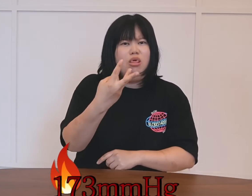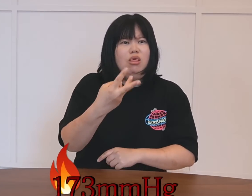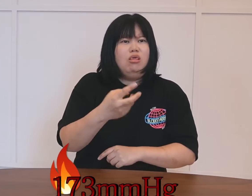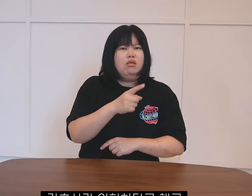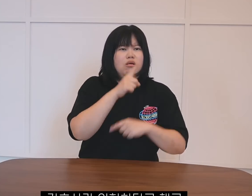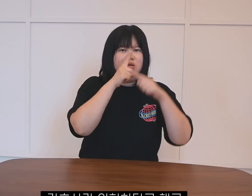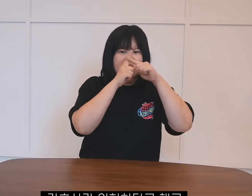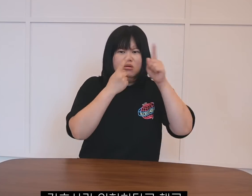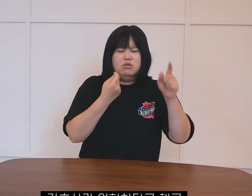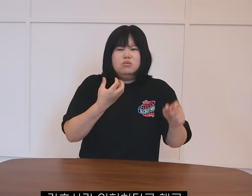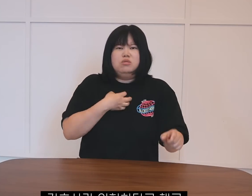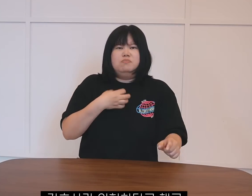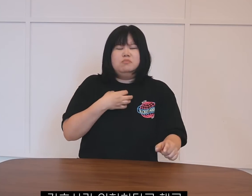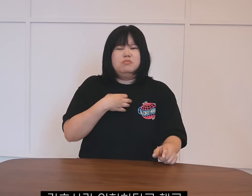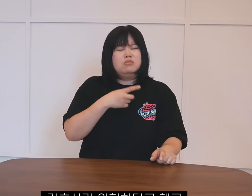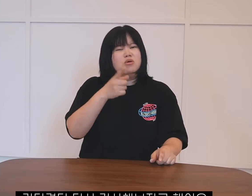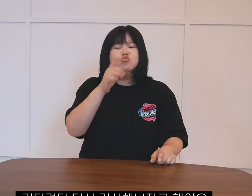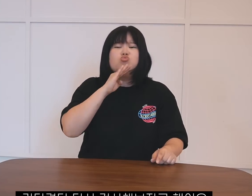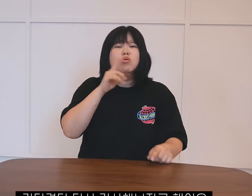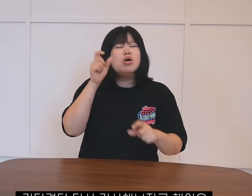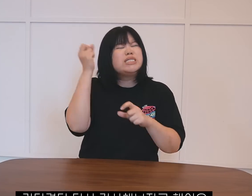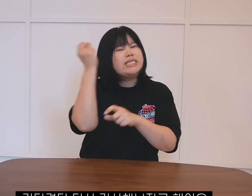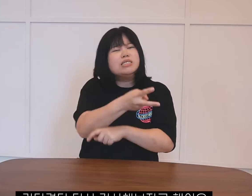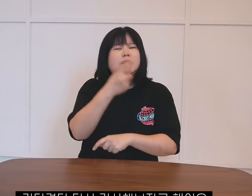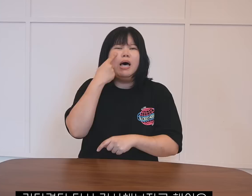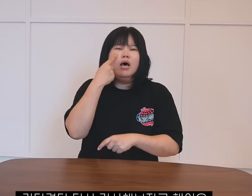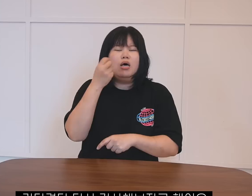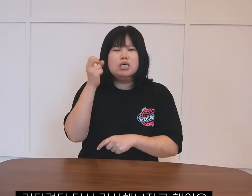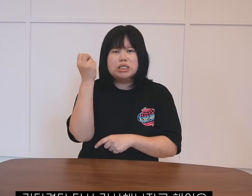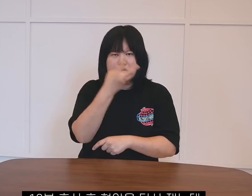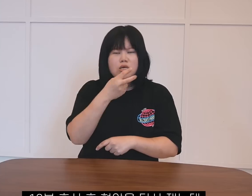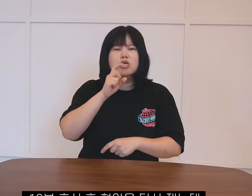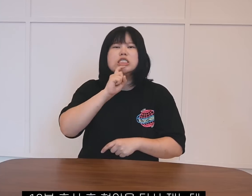The nurse said it was dangerous and told me to wait and check again.